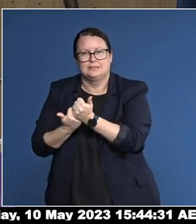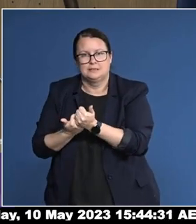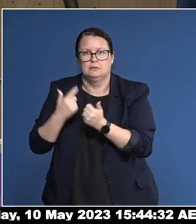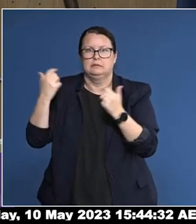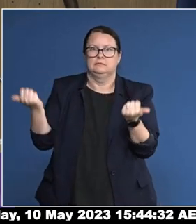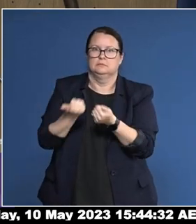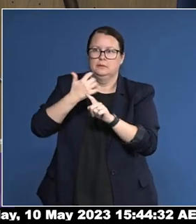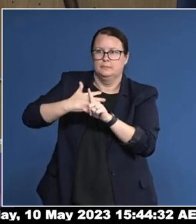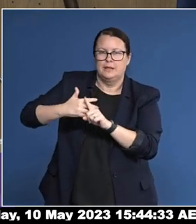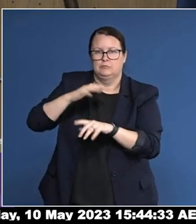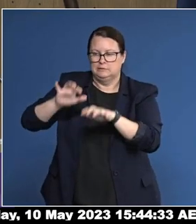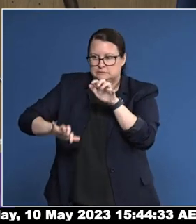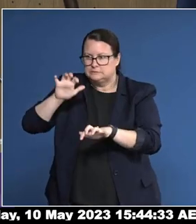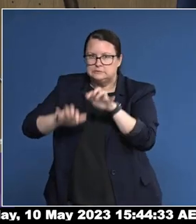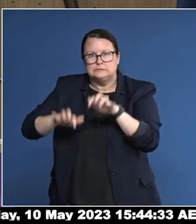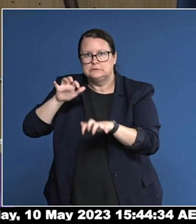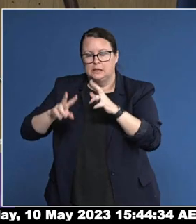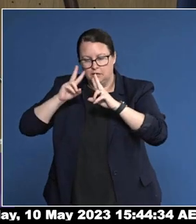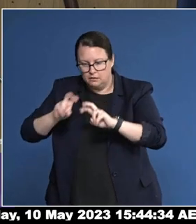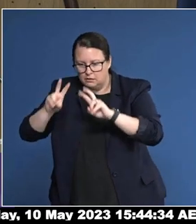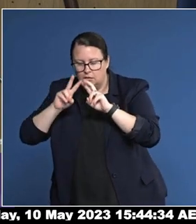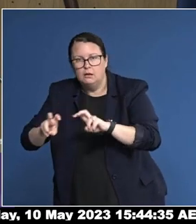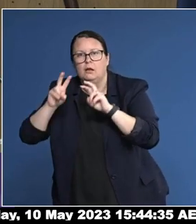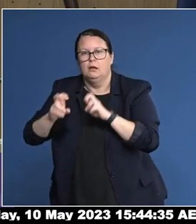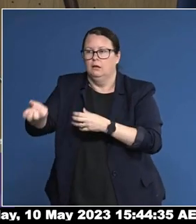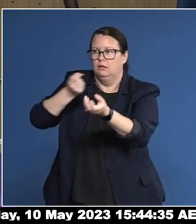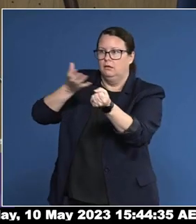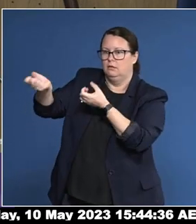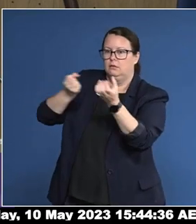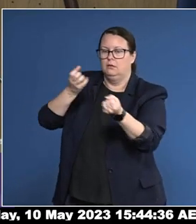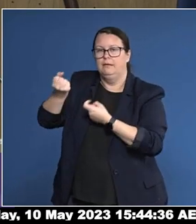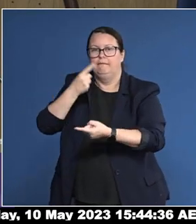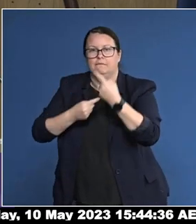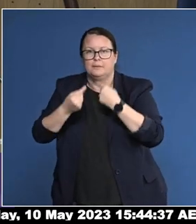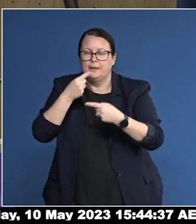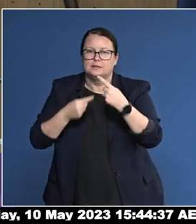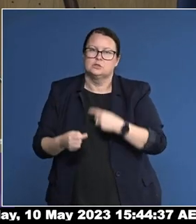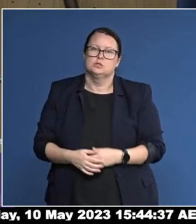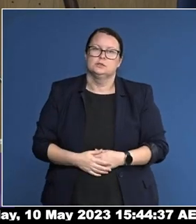in compiling and analysing information from a variety of sources, liaising with witnesses